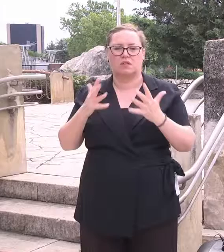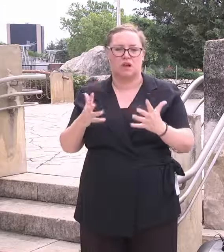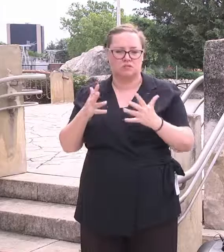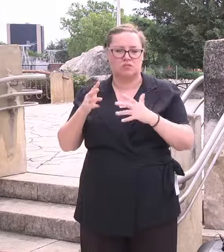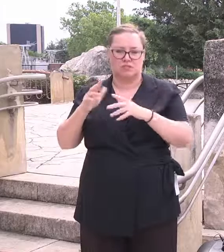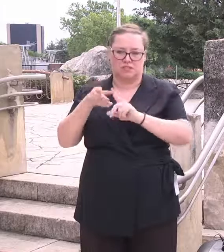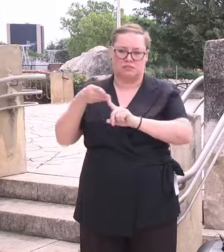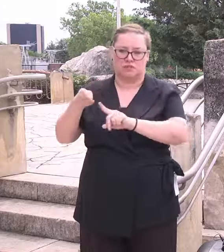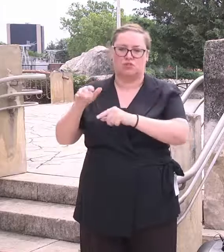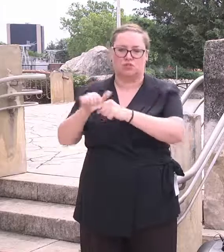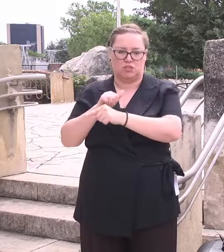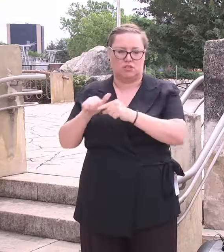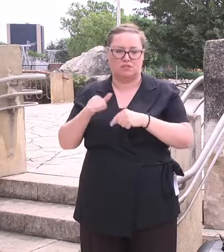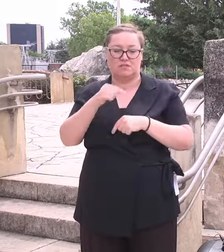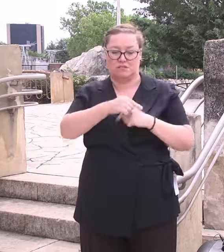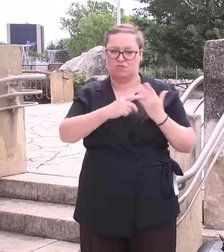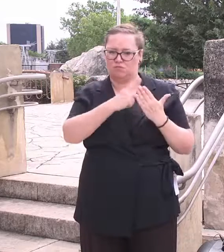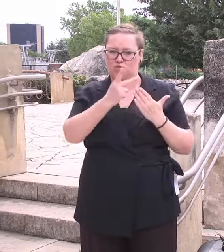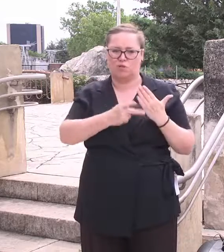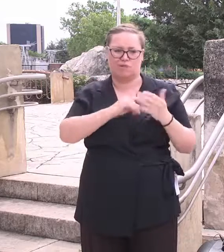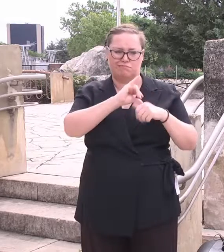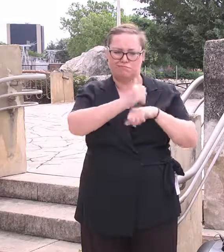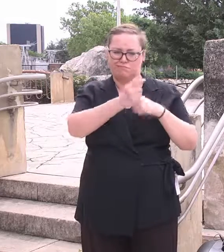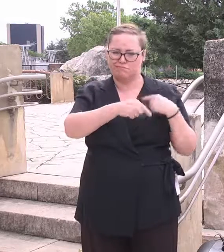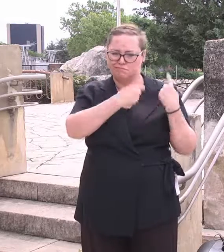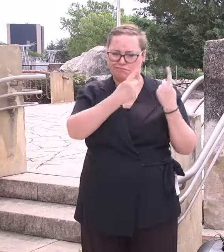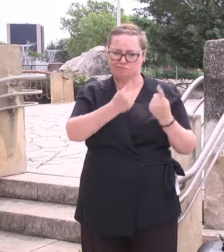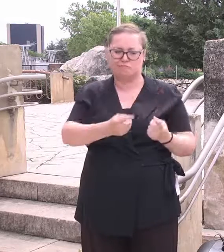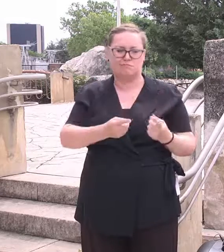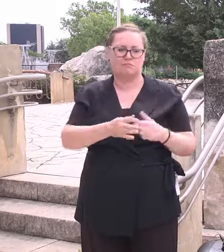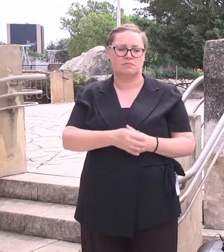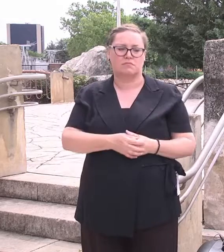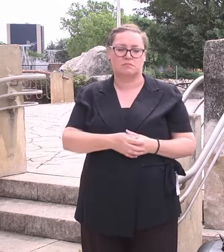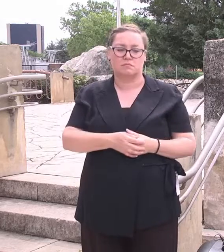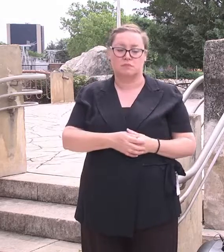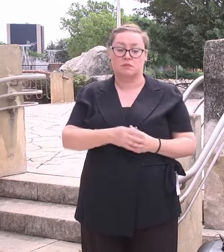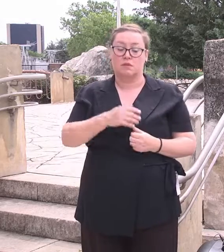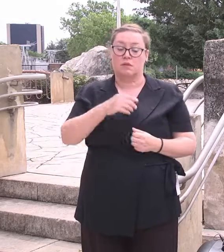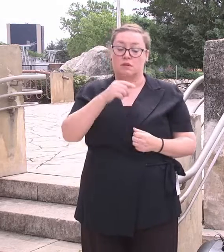for quite some time the good thing about this is is we actually have the the idea that we're